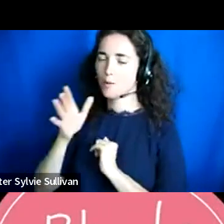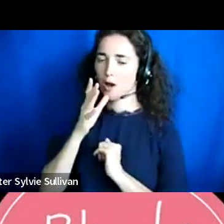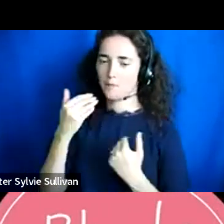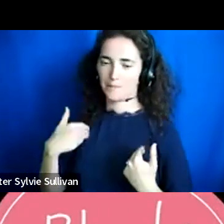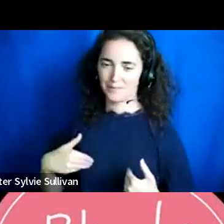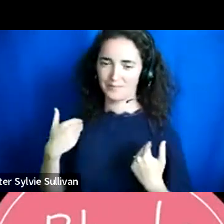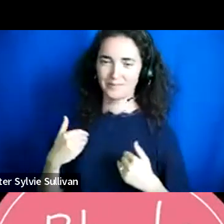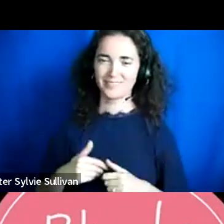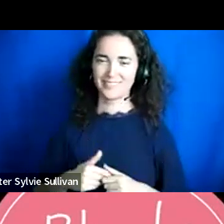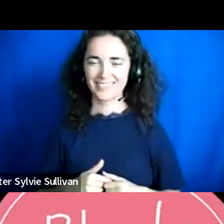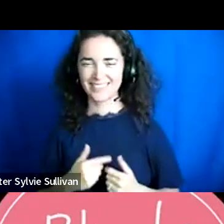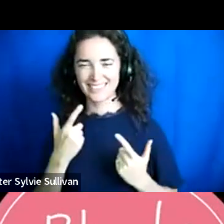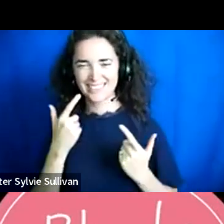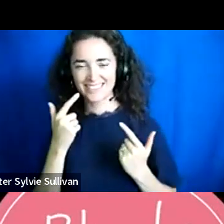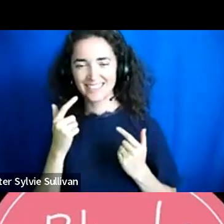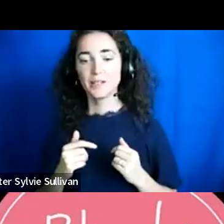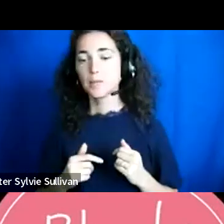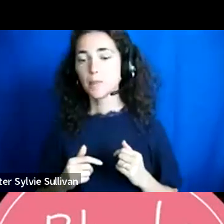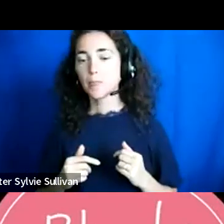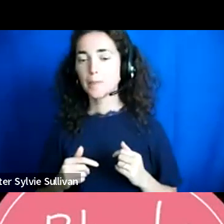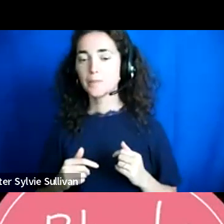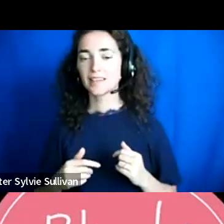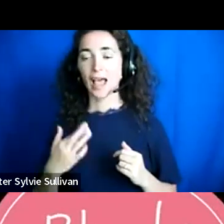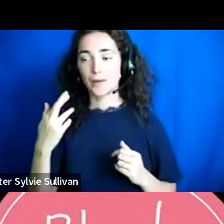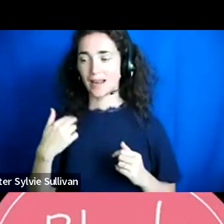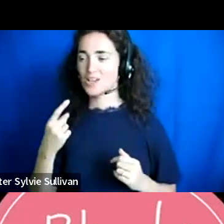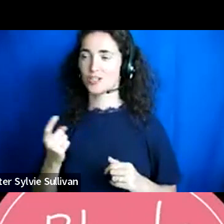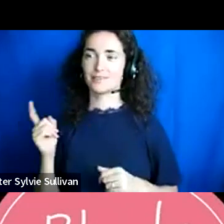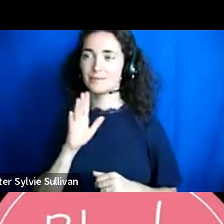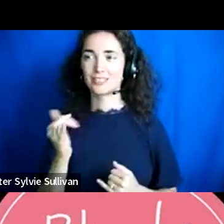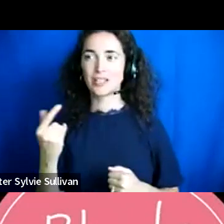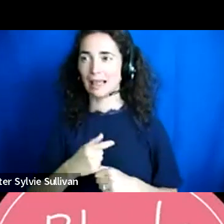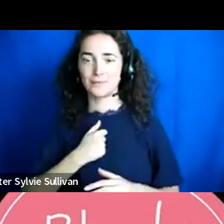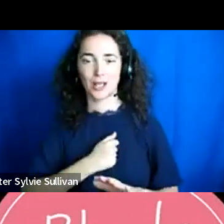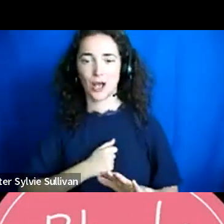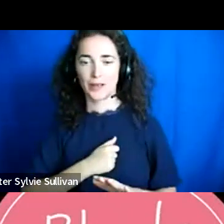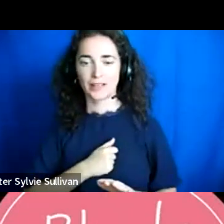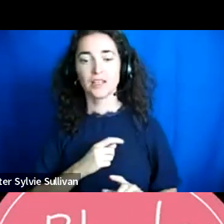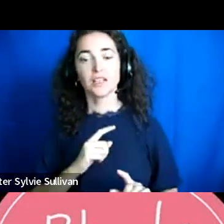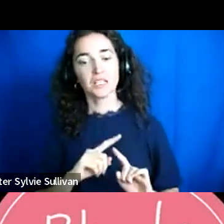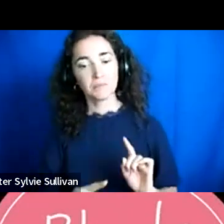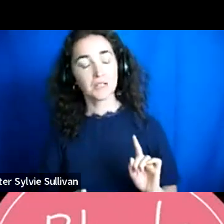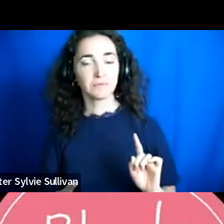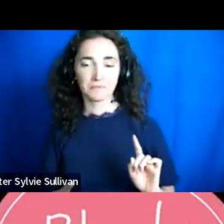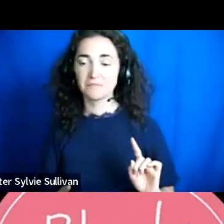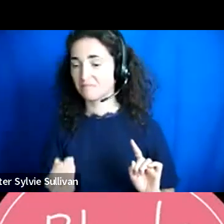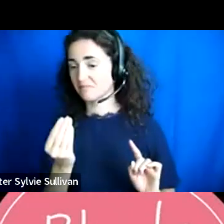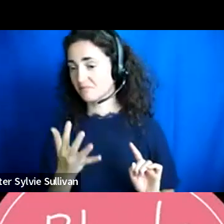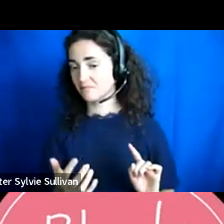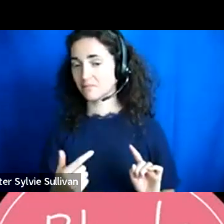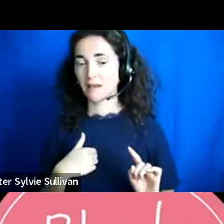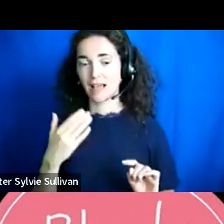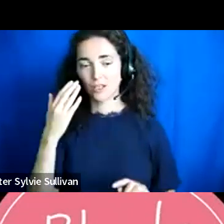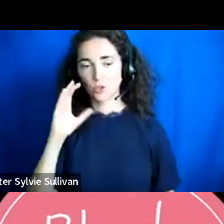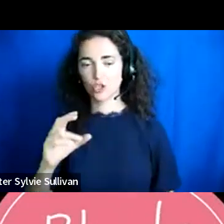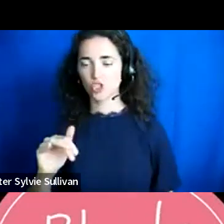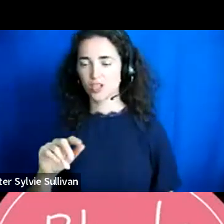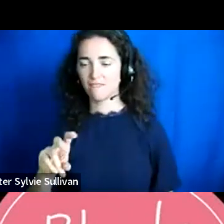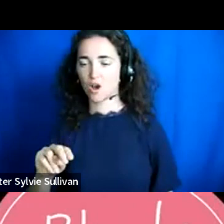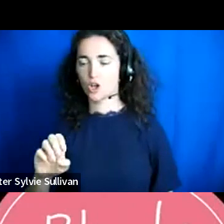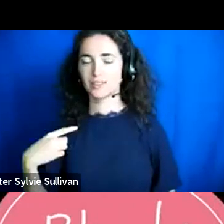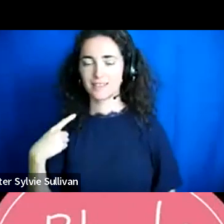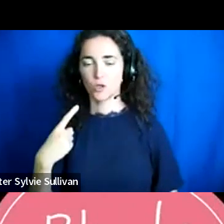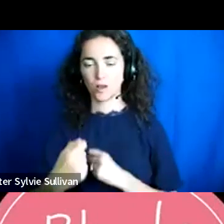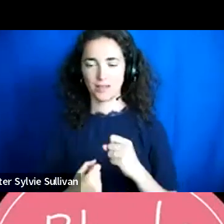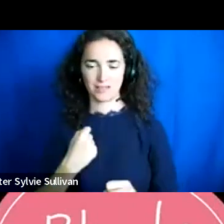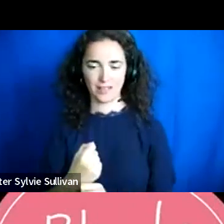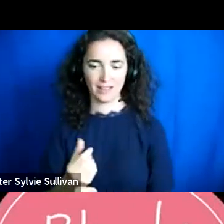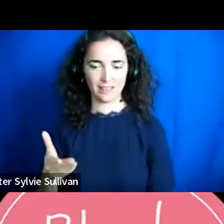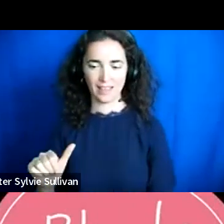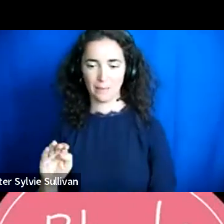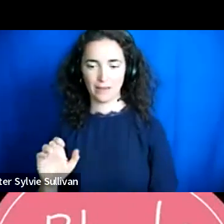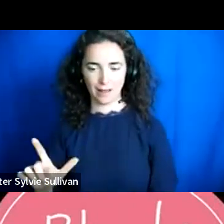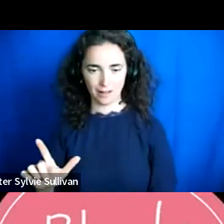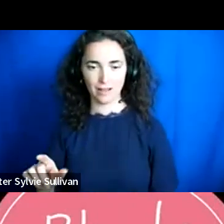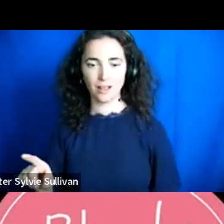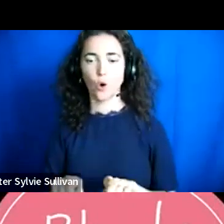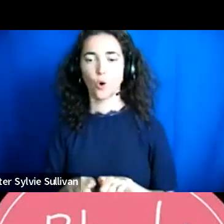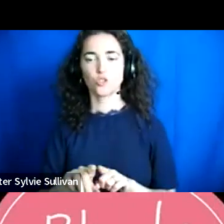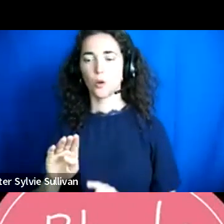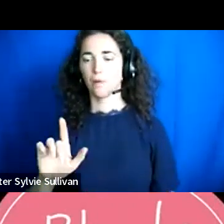I didn't, realize, was we talking today so sorry but I would just like to say i've known Chavan for years at the Abl and also Blanche is always amazing.